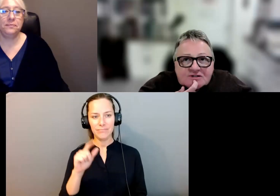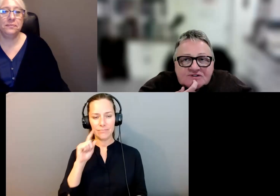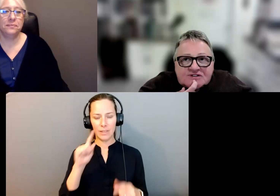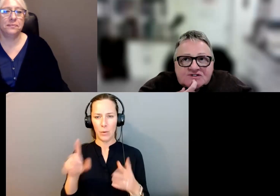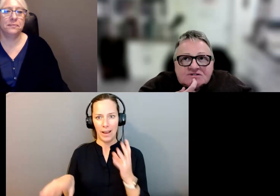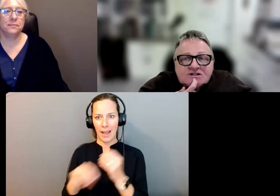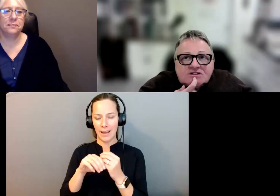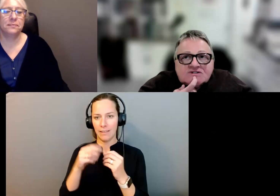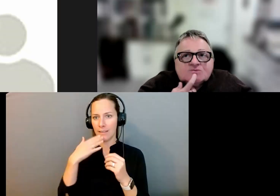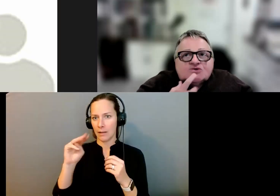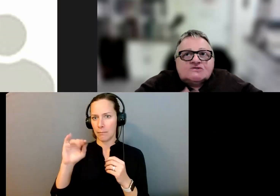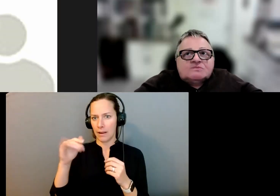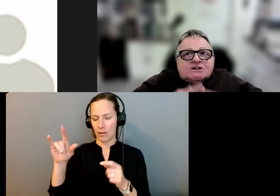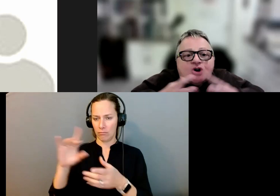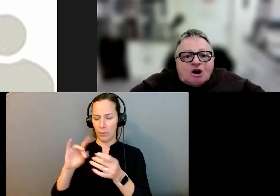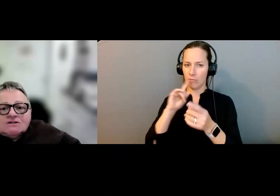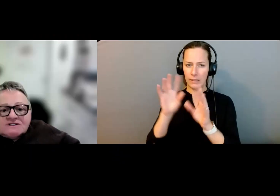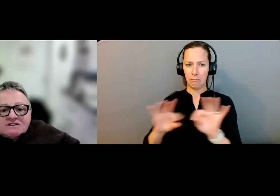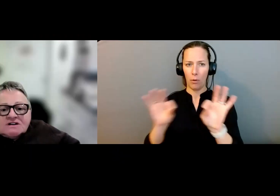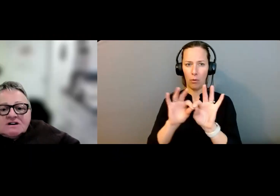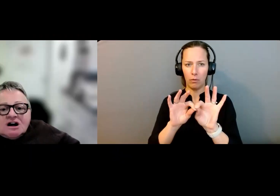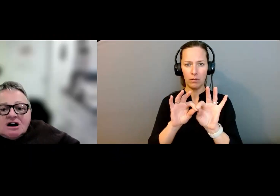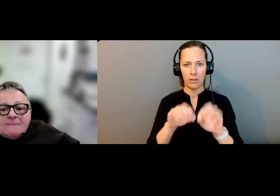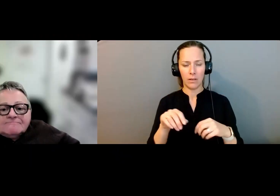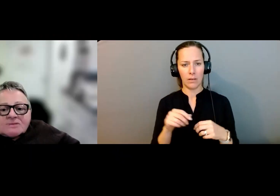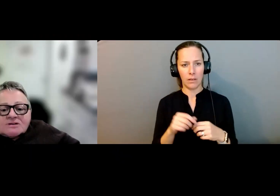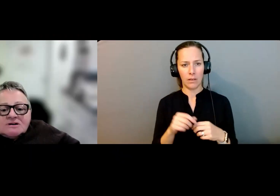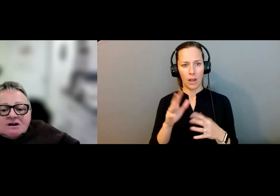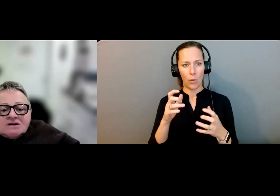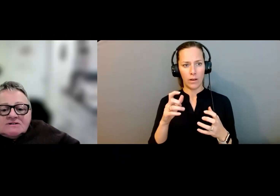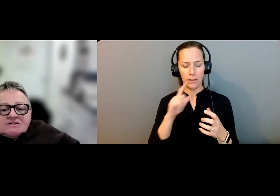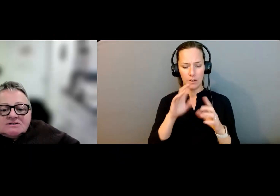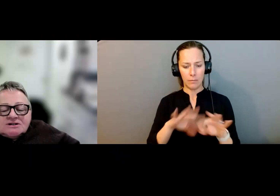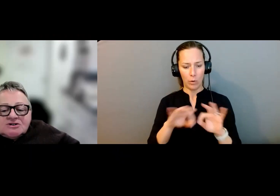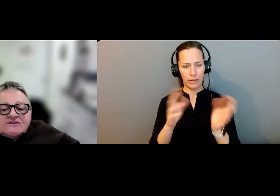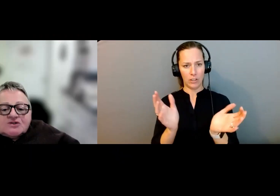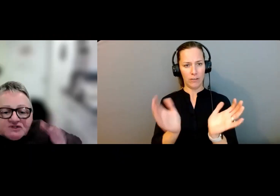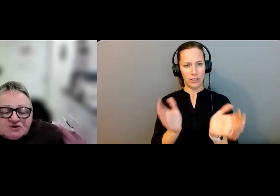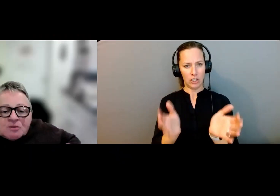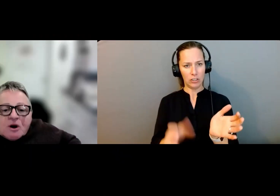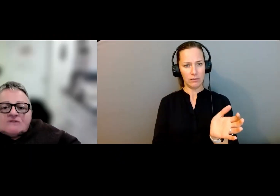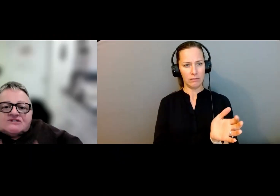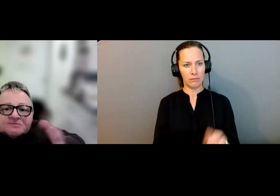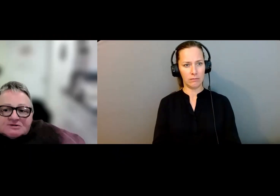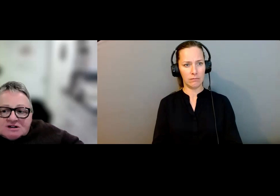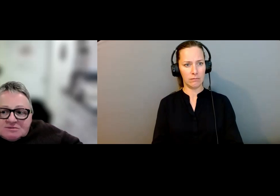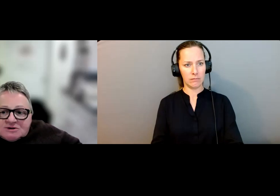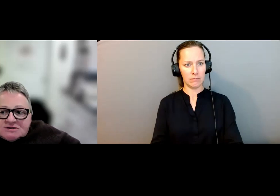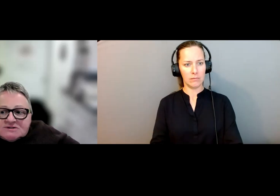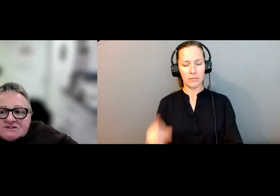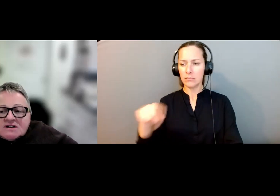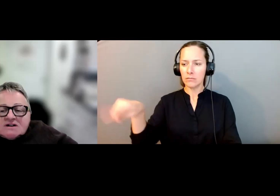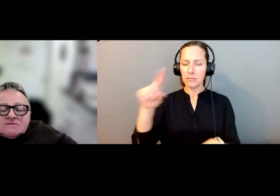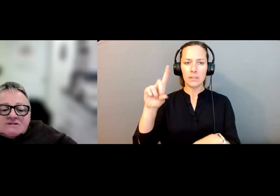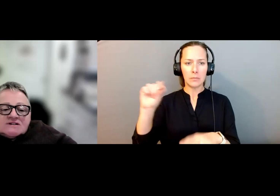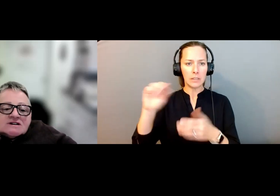this conversation to move beyond the folks who are part of disability communities. Because I